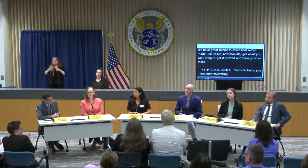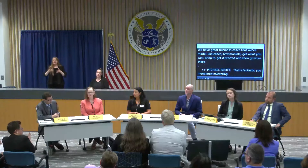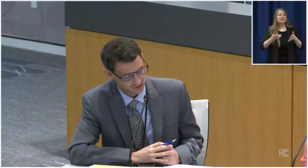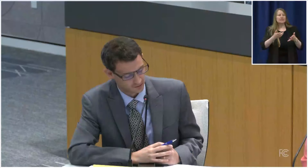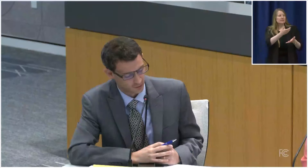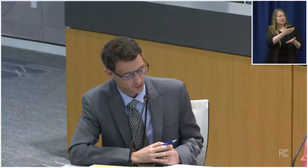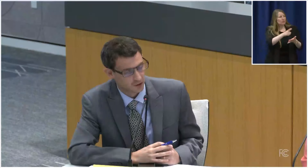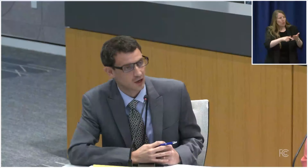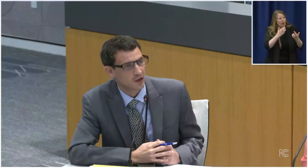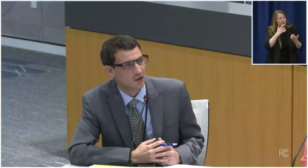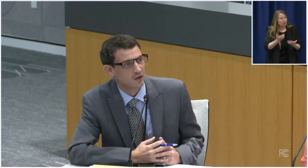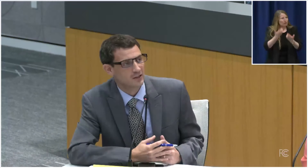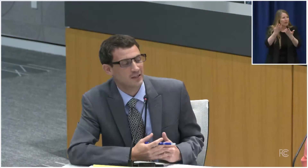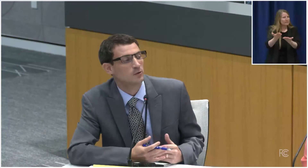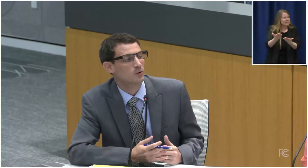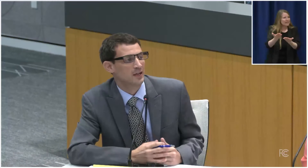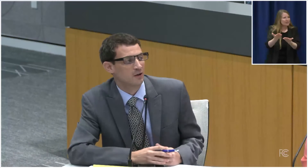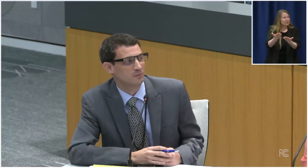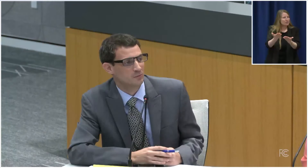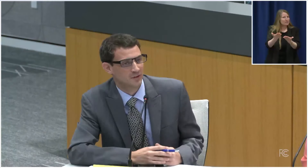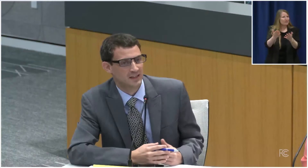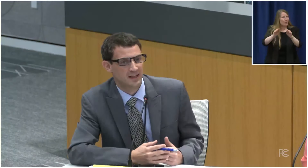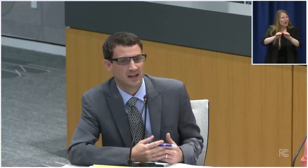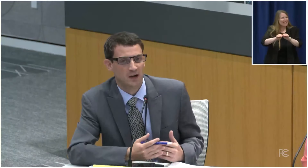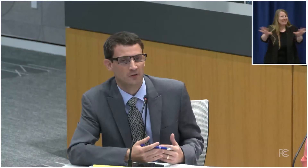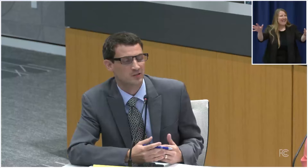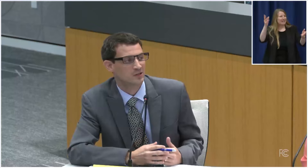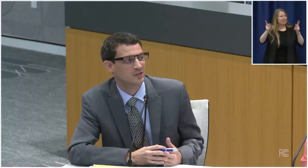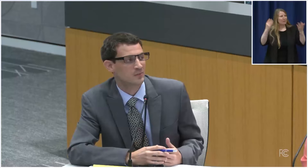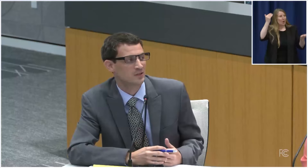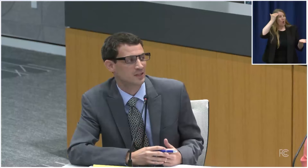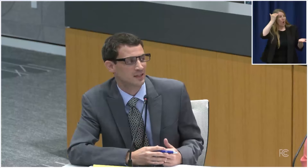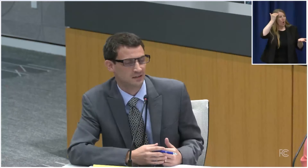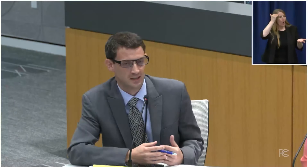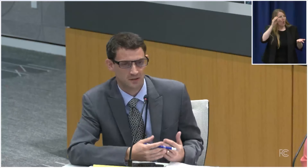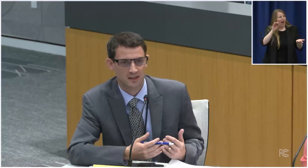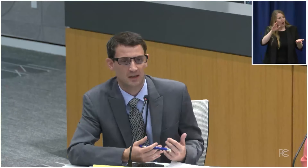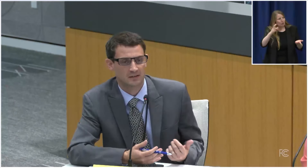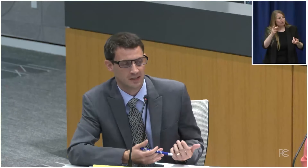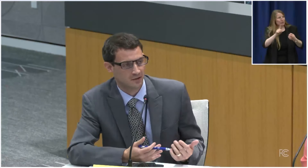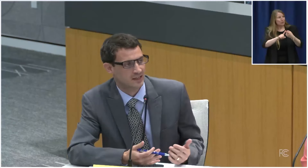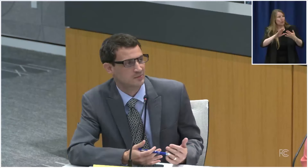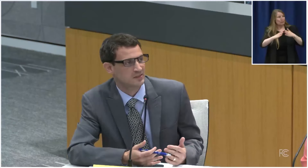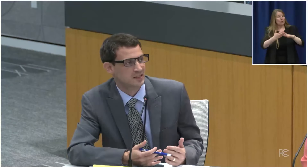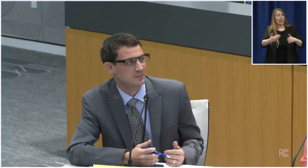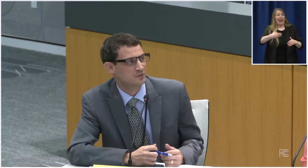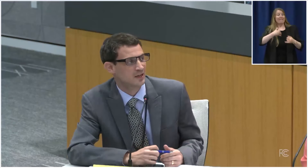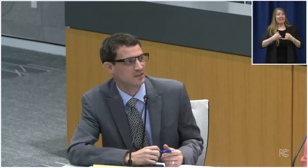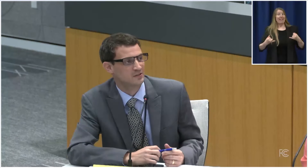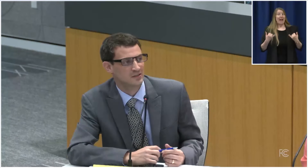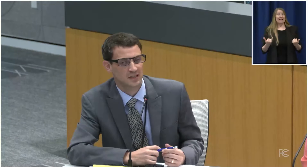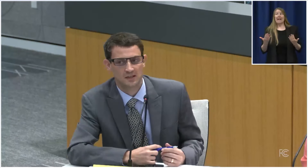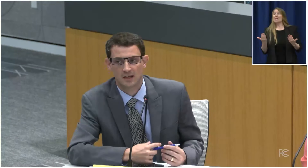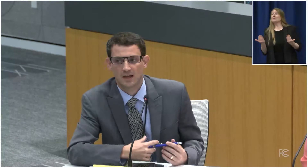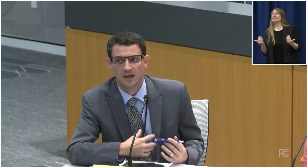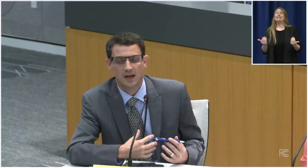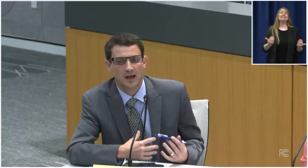THAT'S FANTASTIC YOU MENTIONED MARKETING THERE IF YOU'RE DOING A PILOT IF YOU'RE GOING SOMETHING STARTED, DO WE HAVE RECOMMENDATIONS FOR